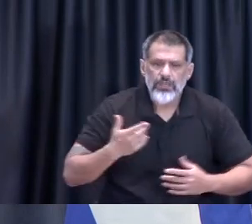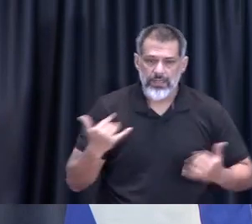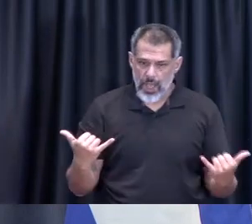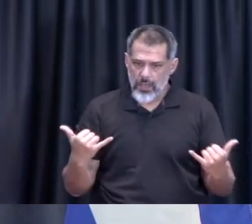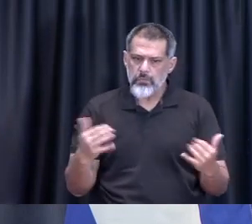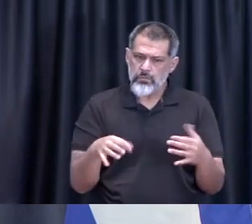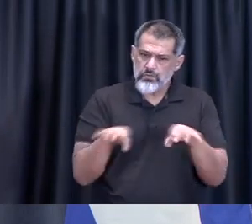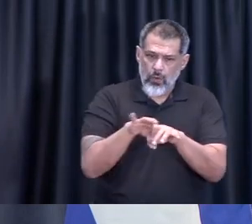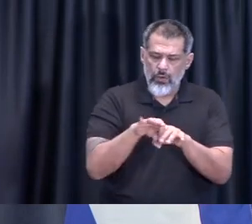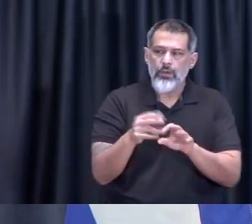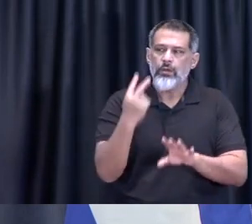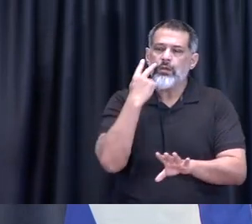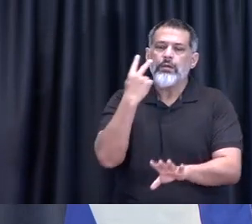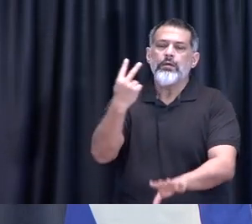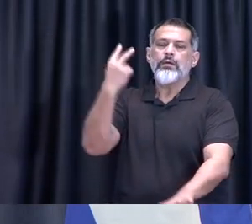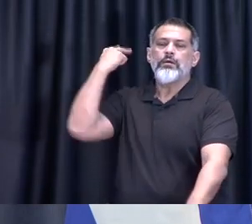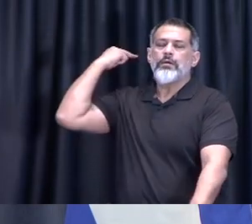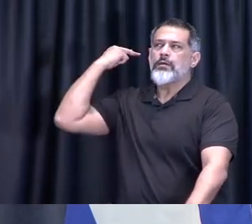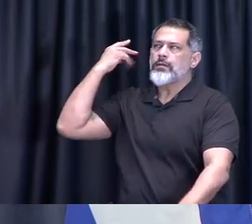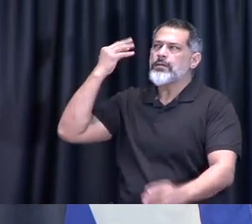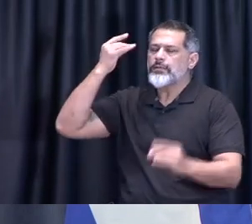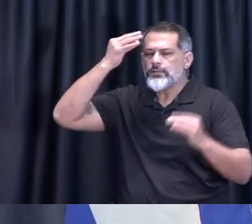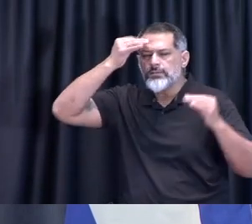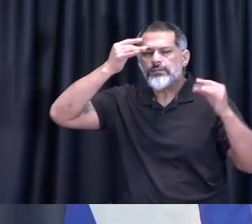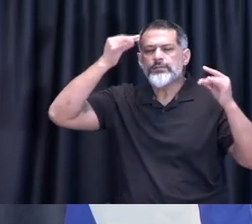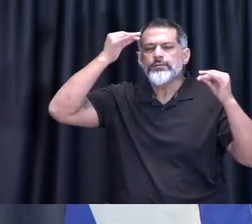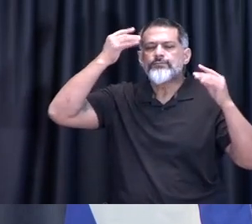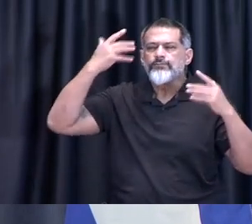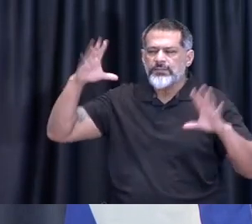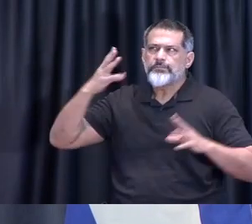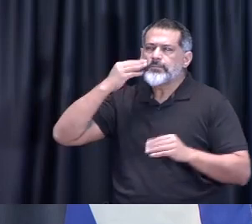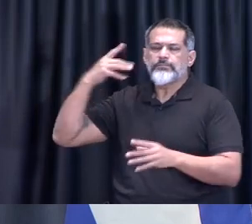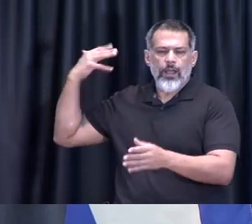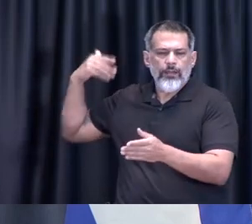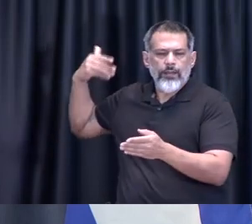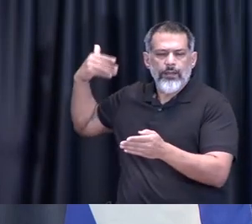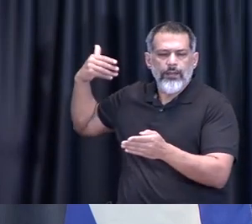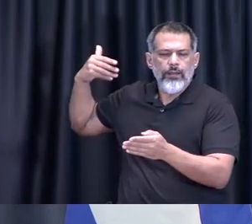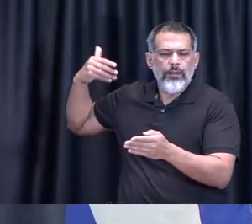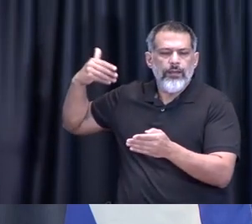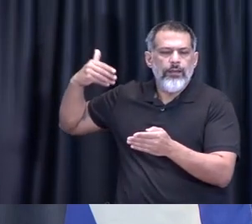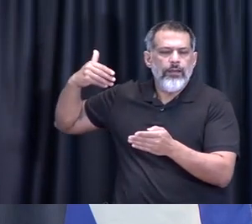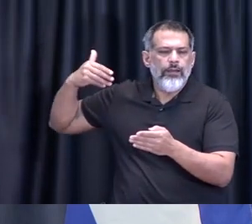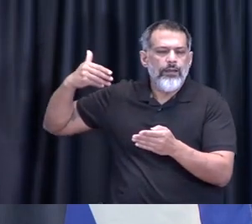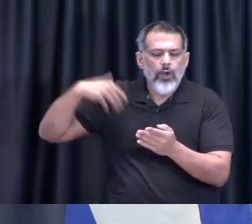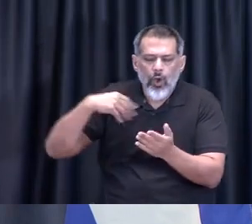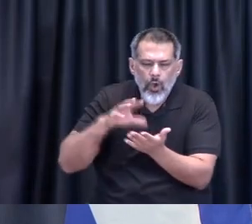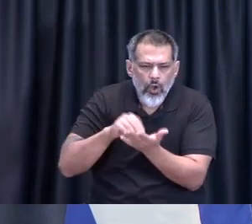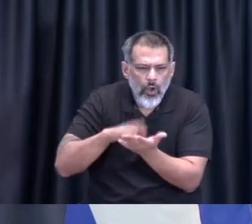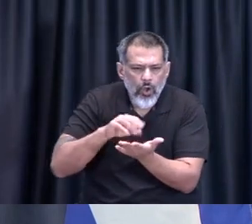that we have been through and all that we have learned.